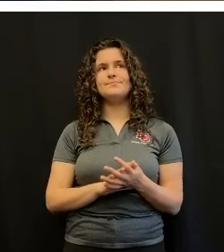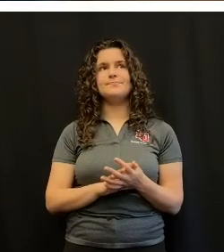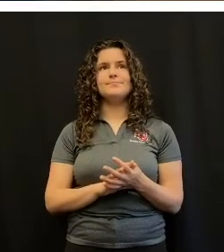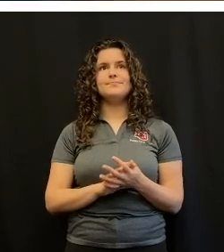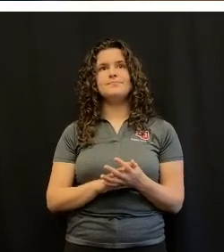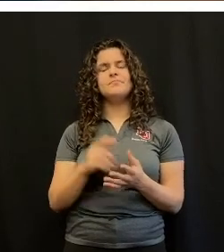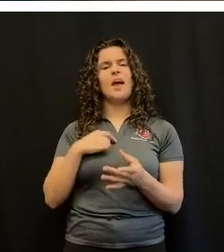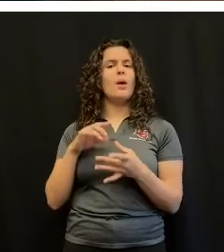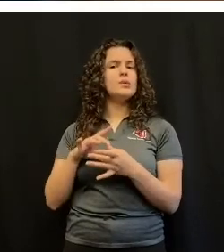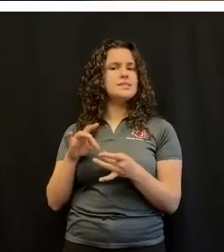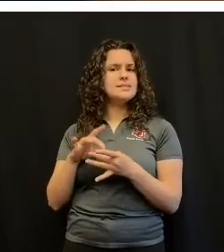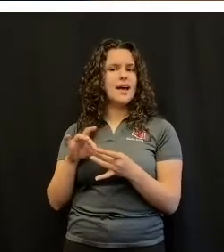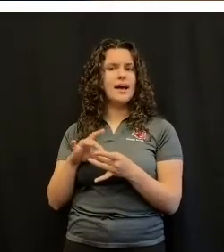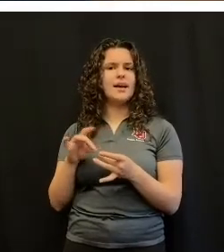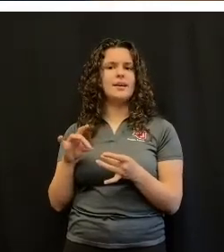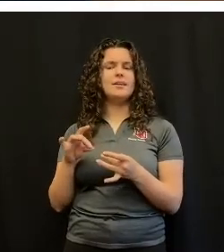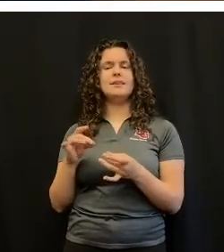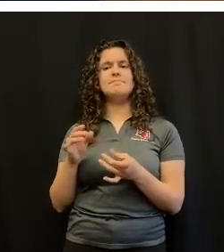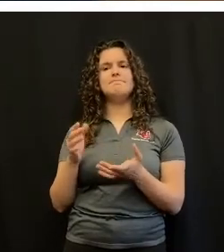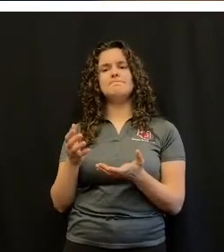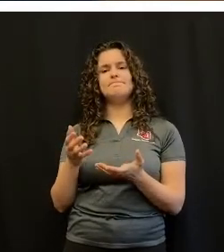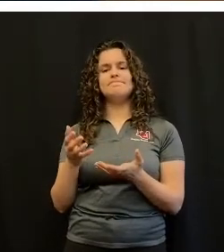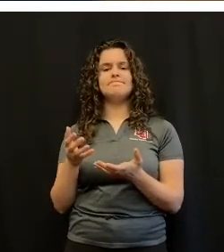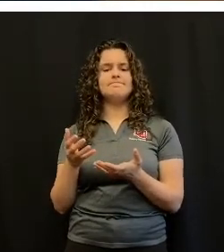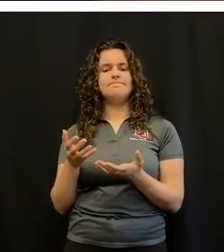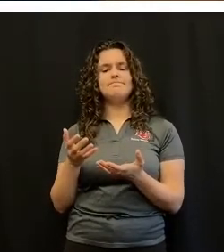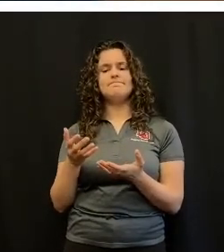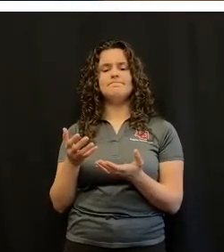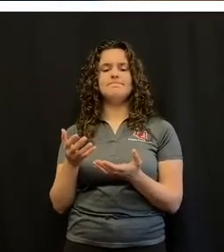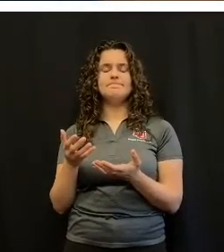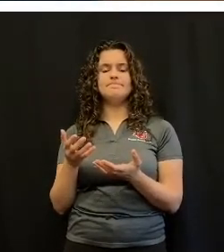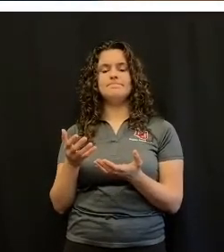about almost all of our alums,